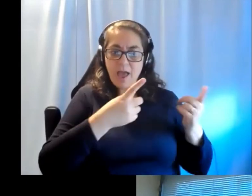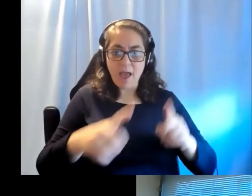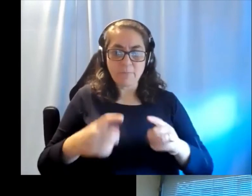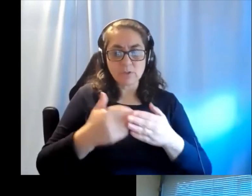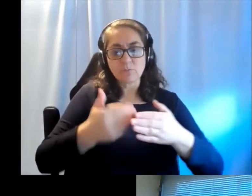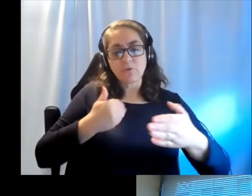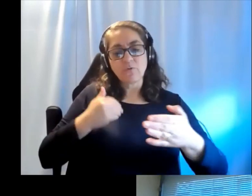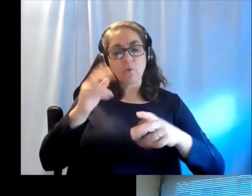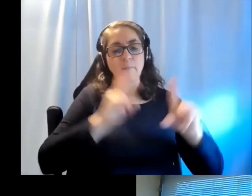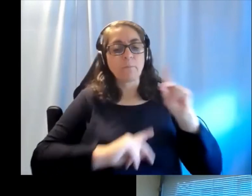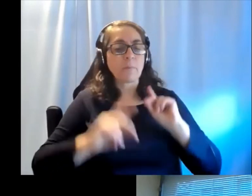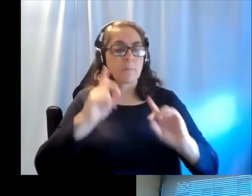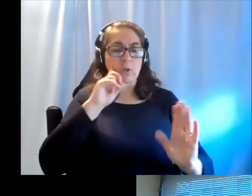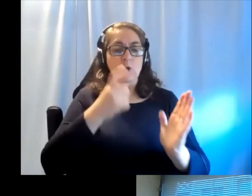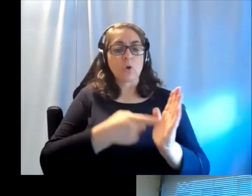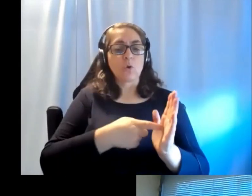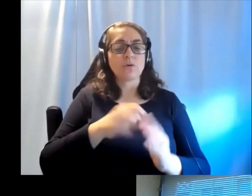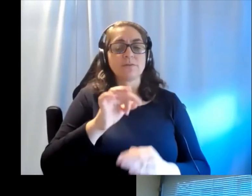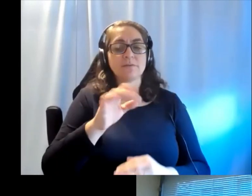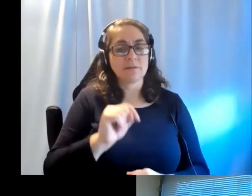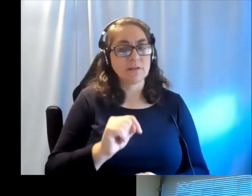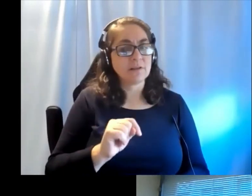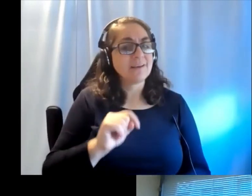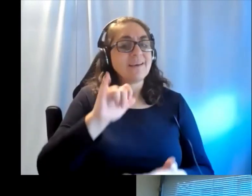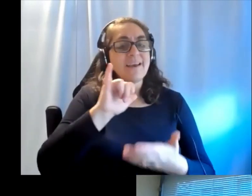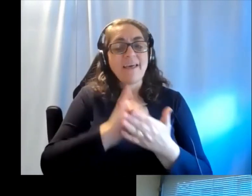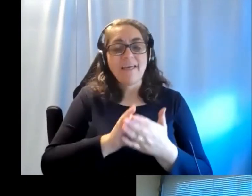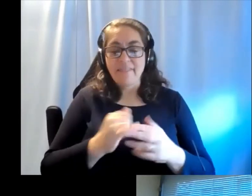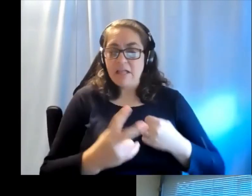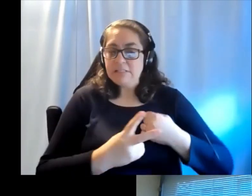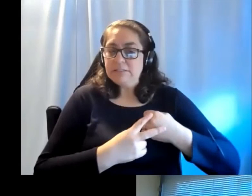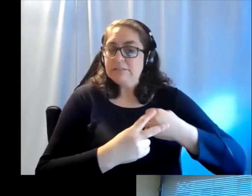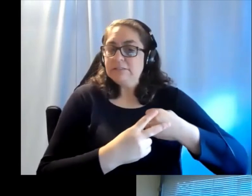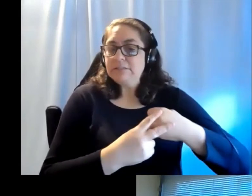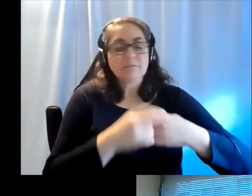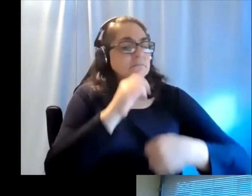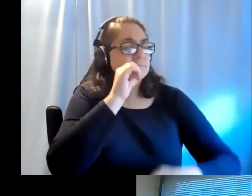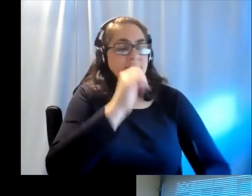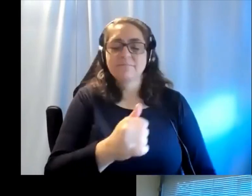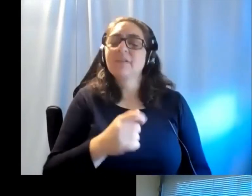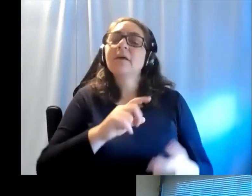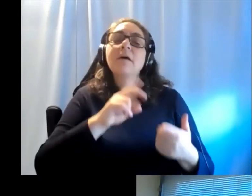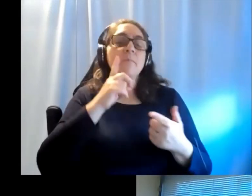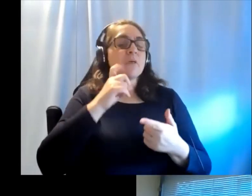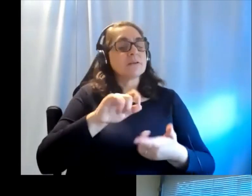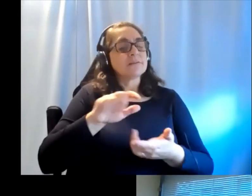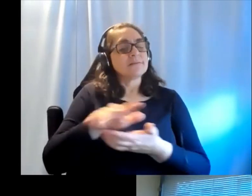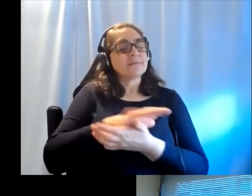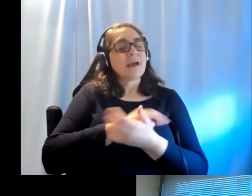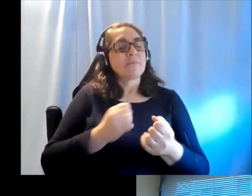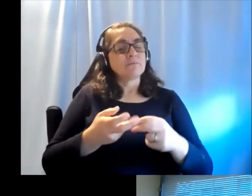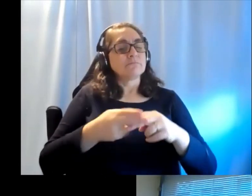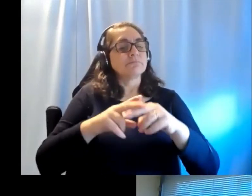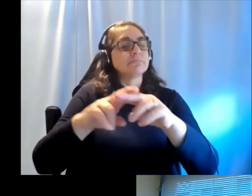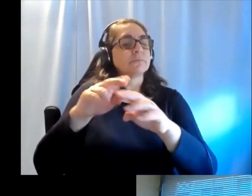So you don't build up that allowance, it is just a build up over time.